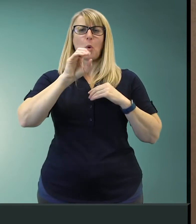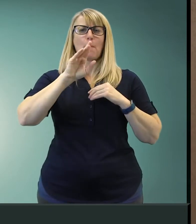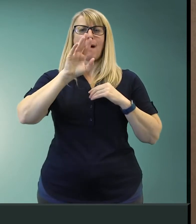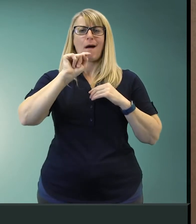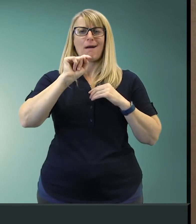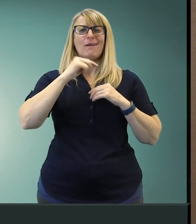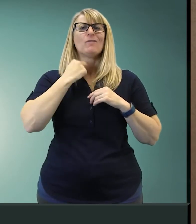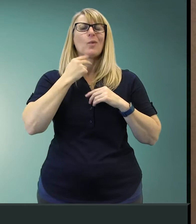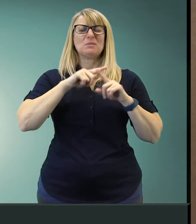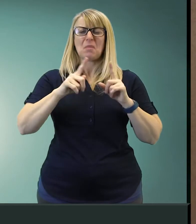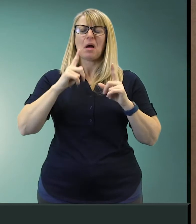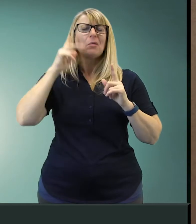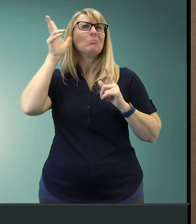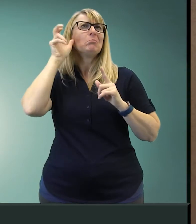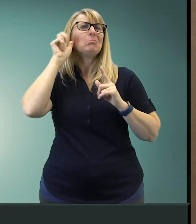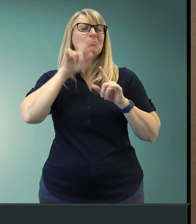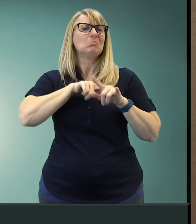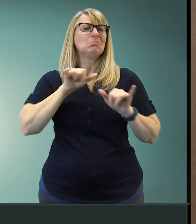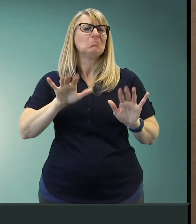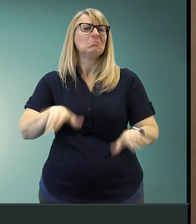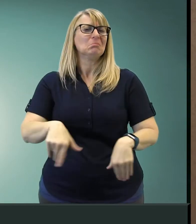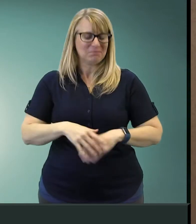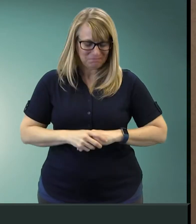But it's reading nonetheless.